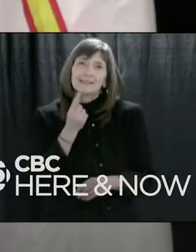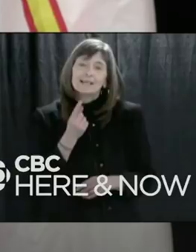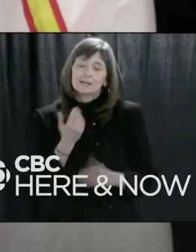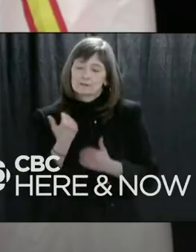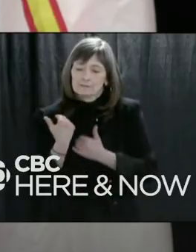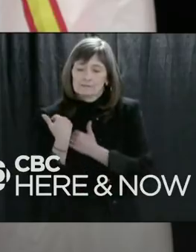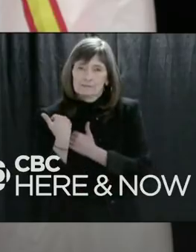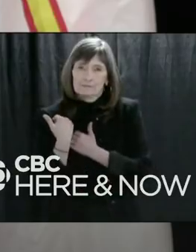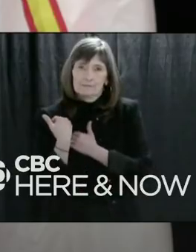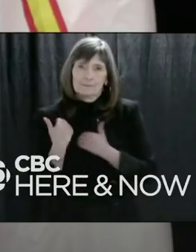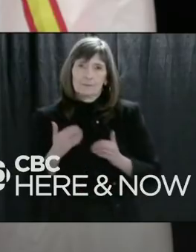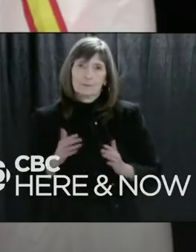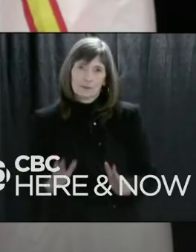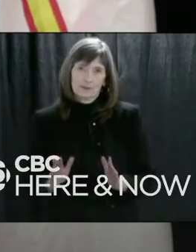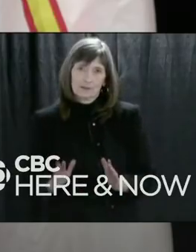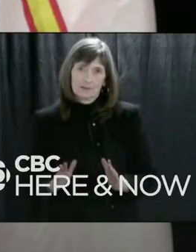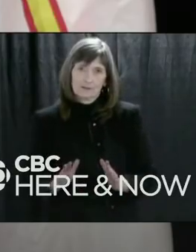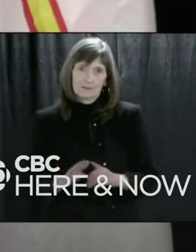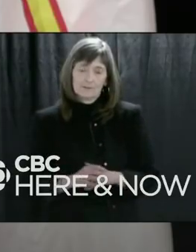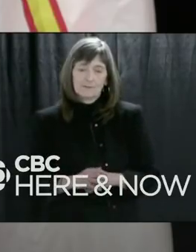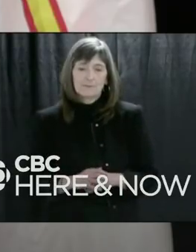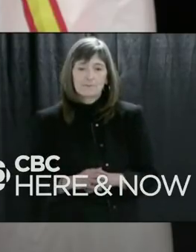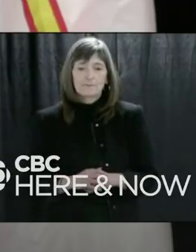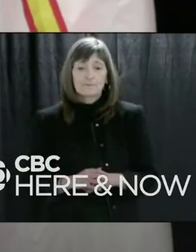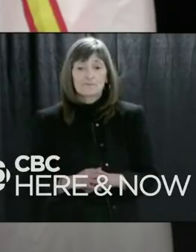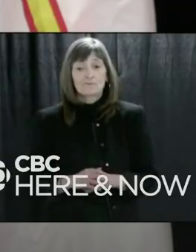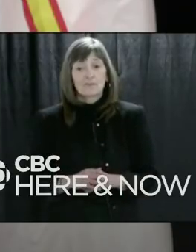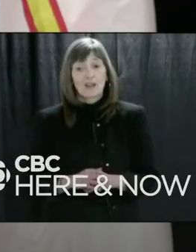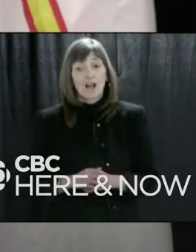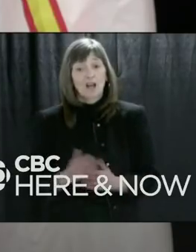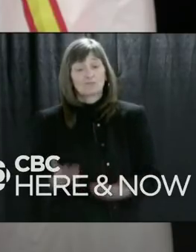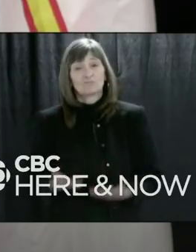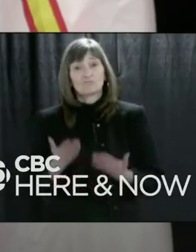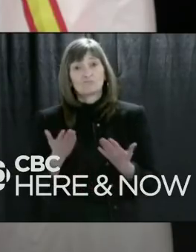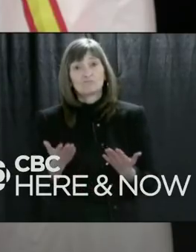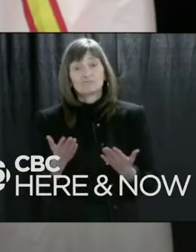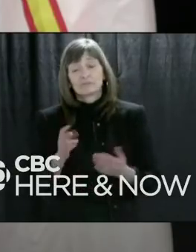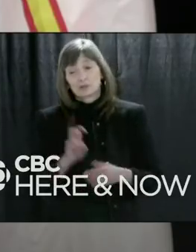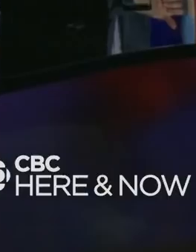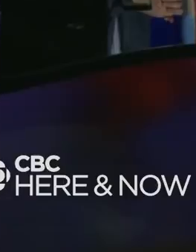THINGS.